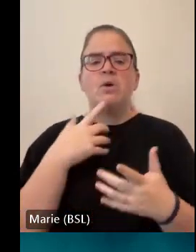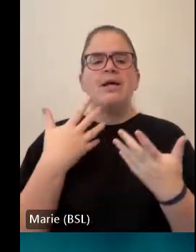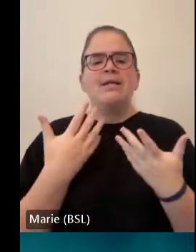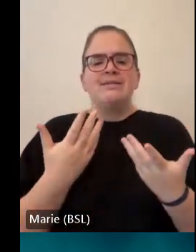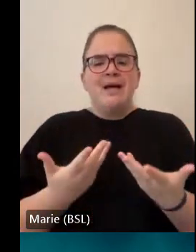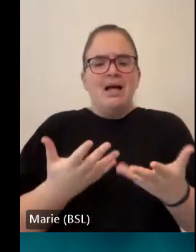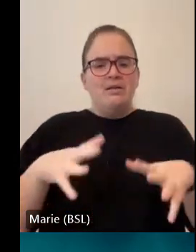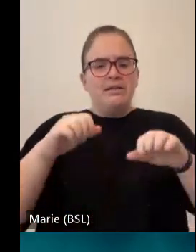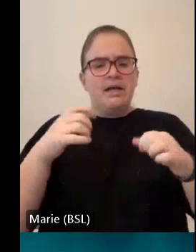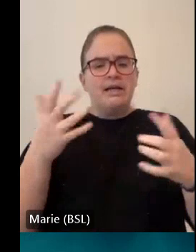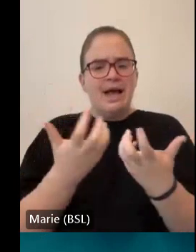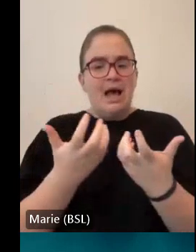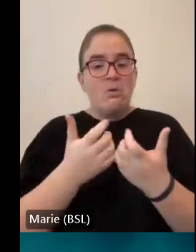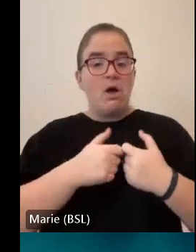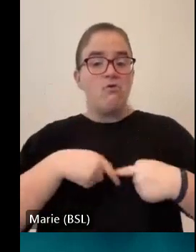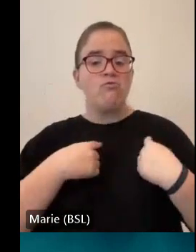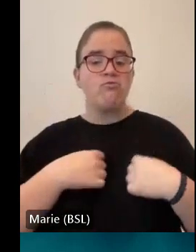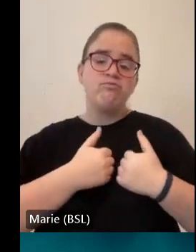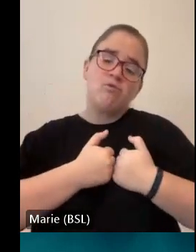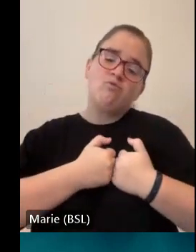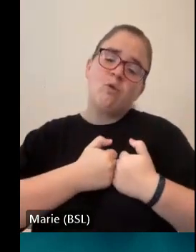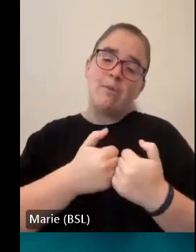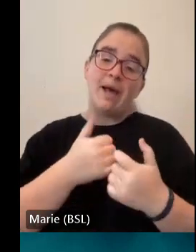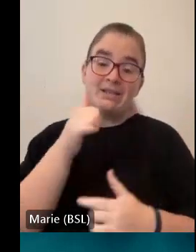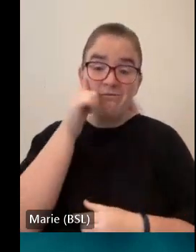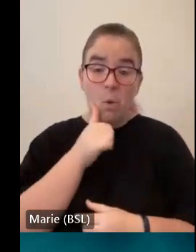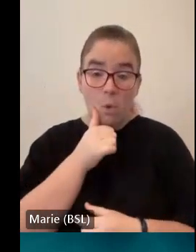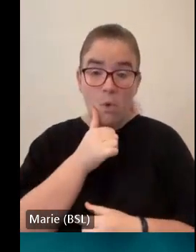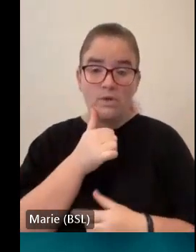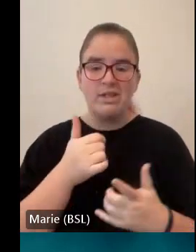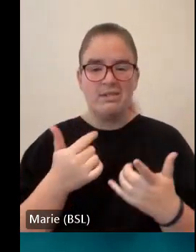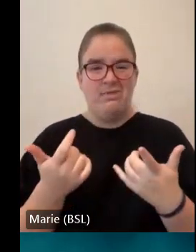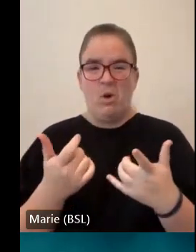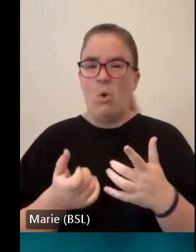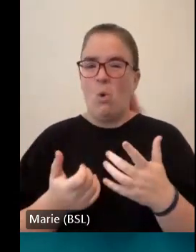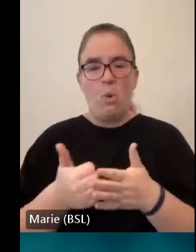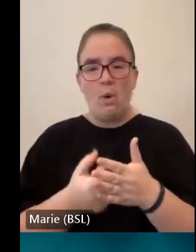always topical at this time of year as we approach Valentine's Day. Umm.